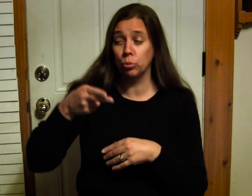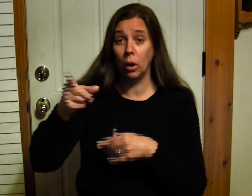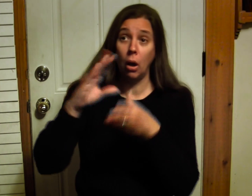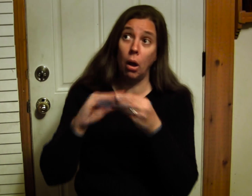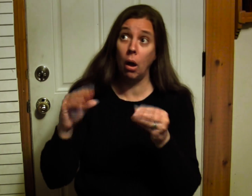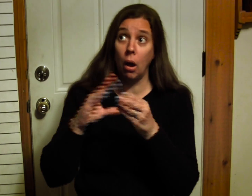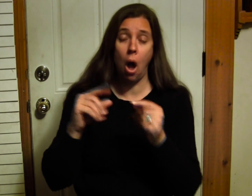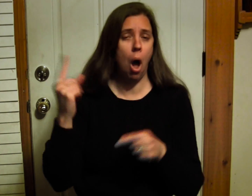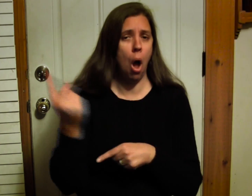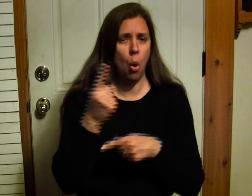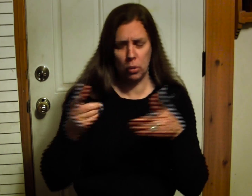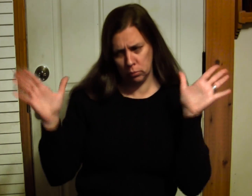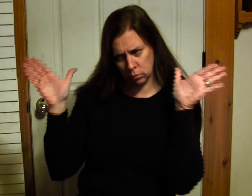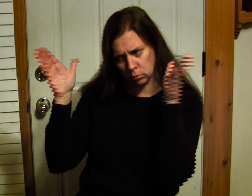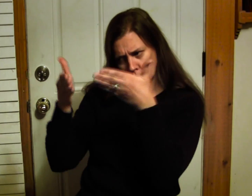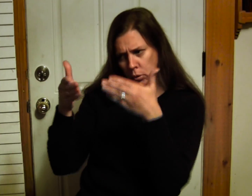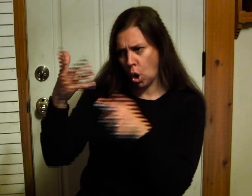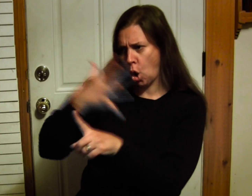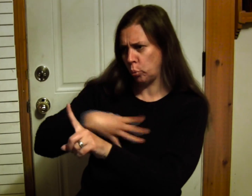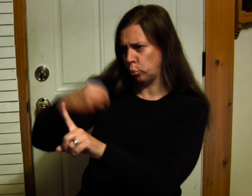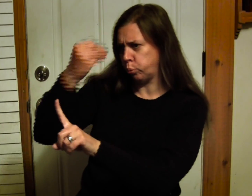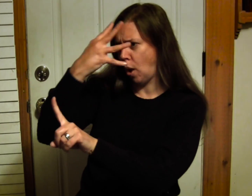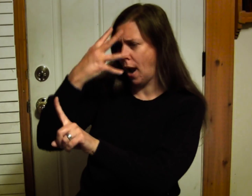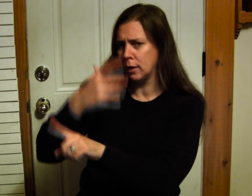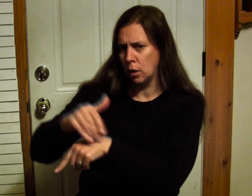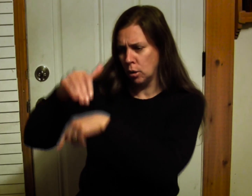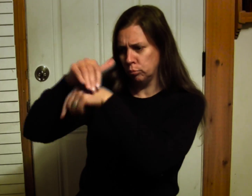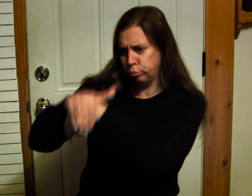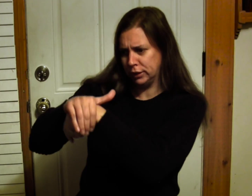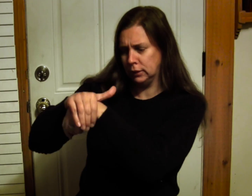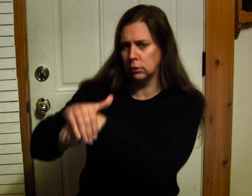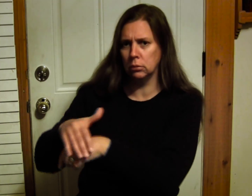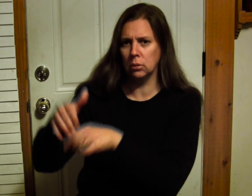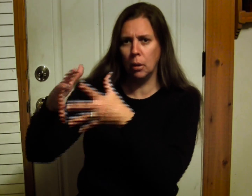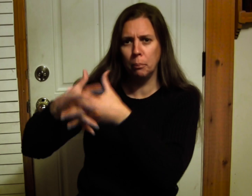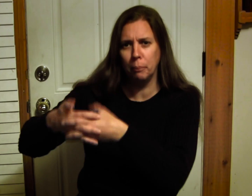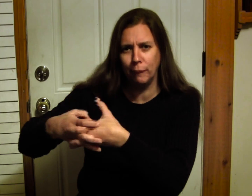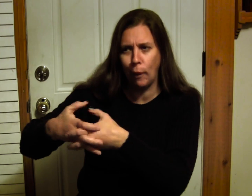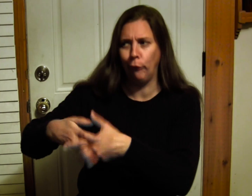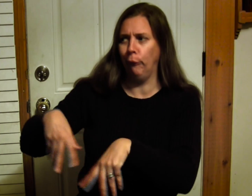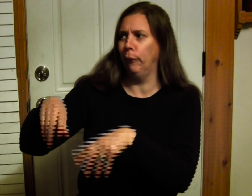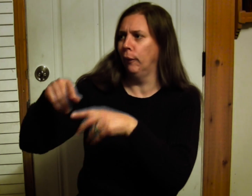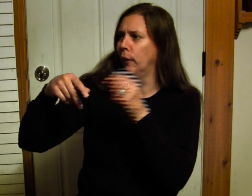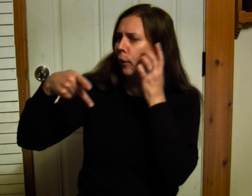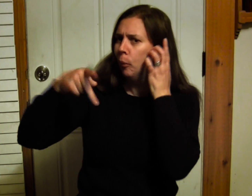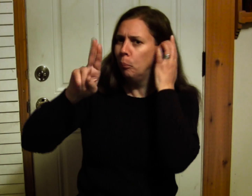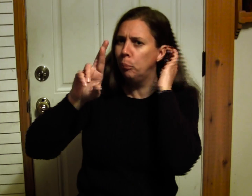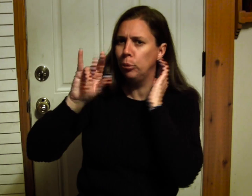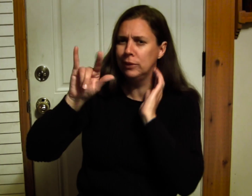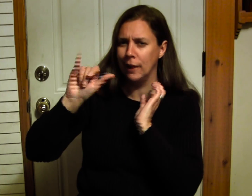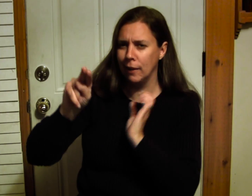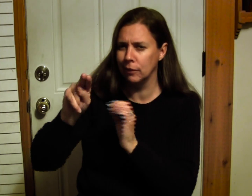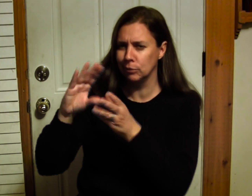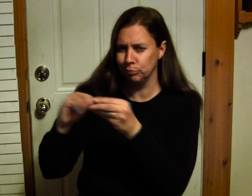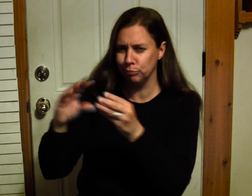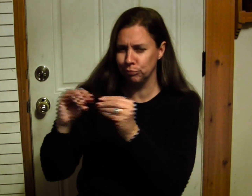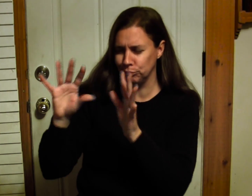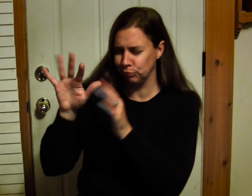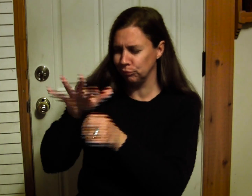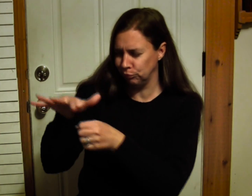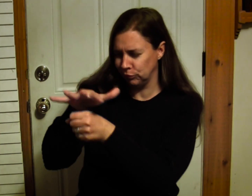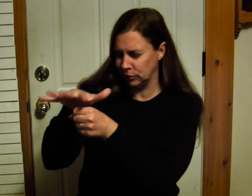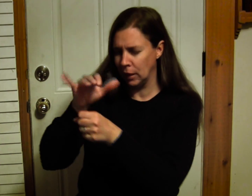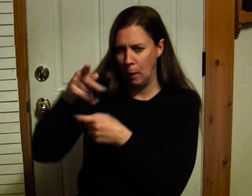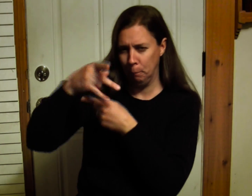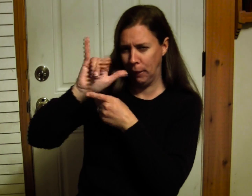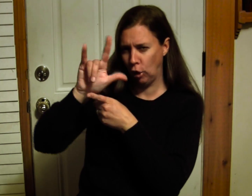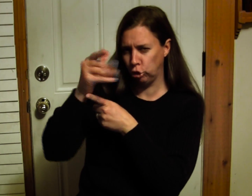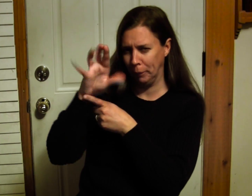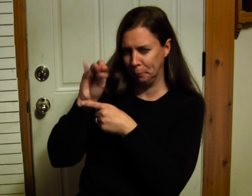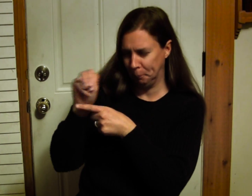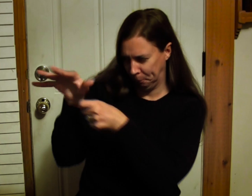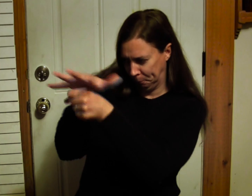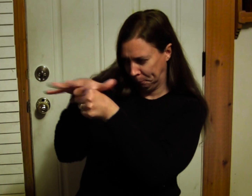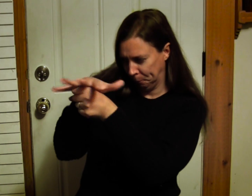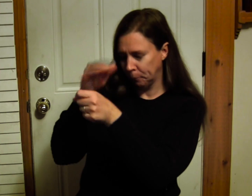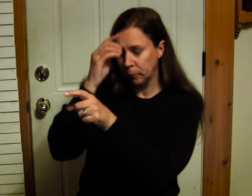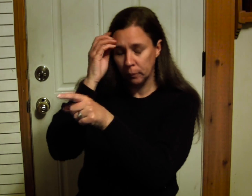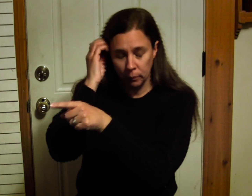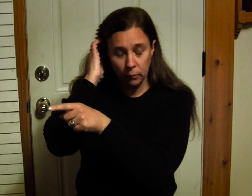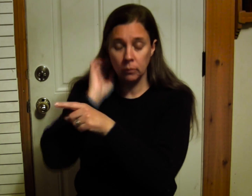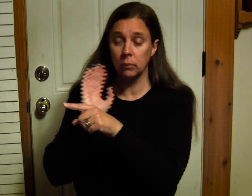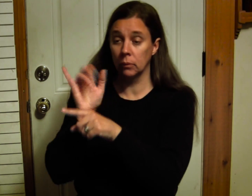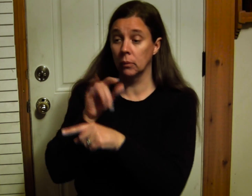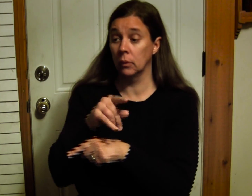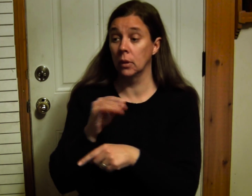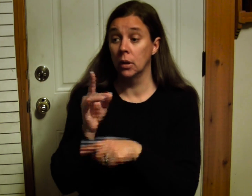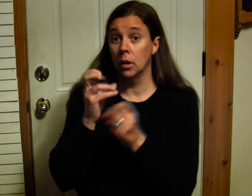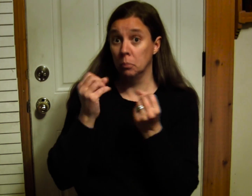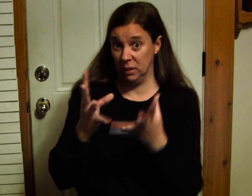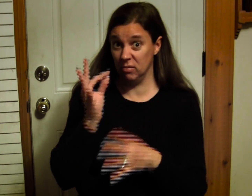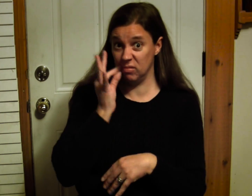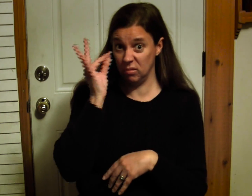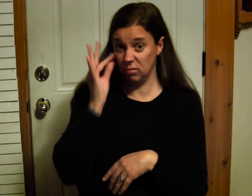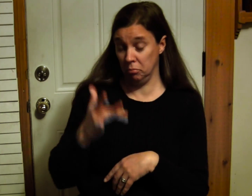The traditional American history story always focuses on the White, British, Quakers, Puritan all of them follow the Pilgrim narrative.